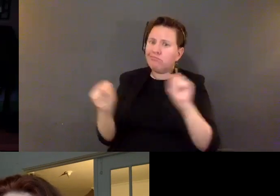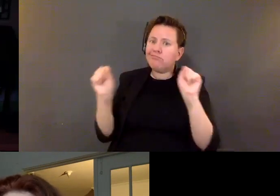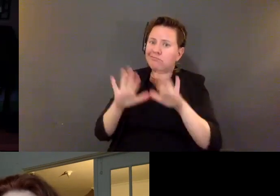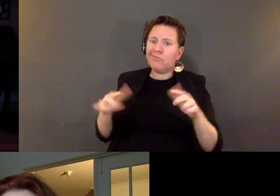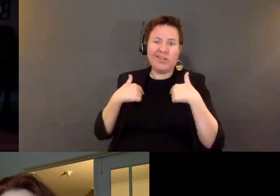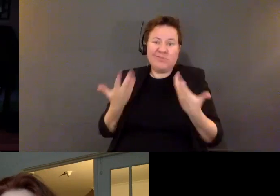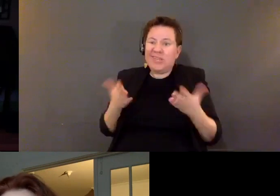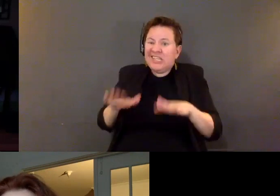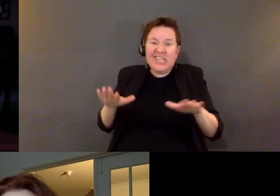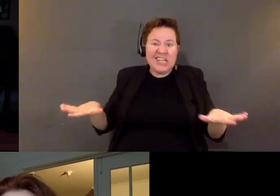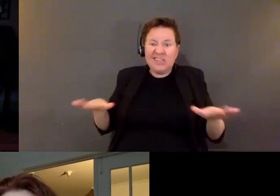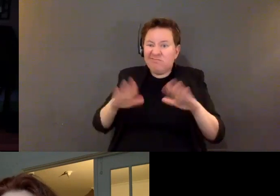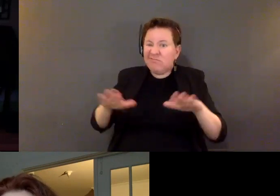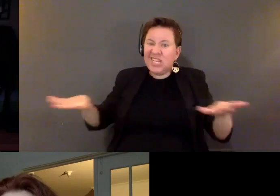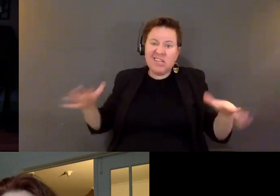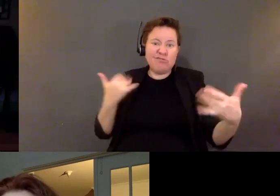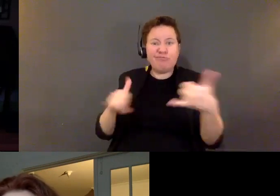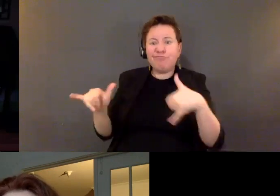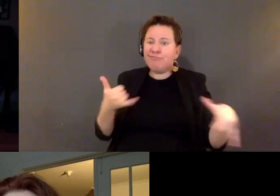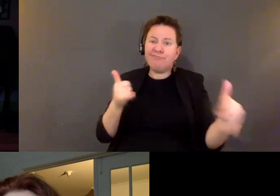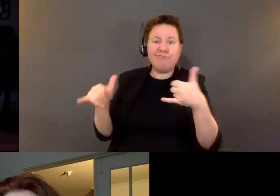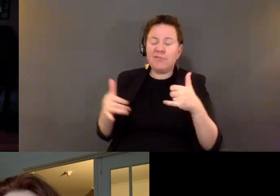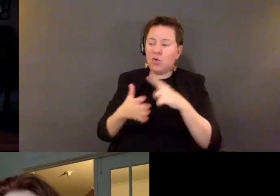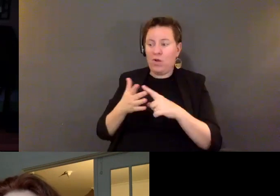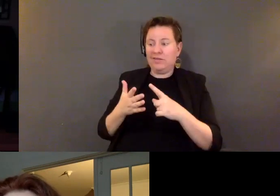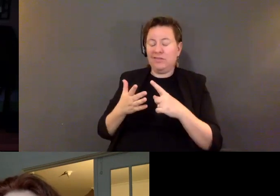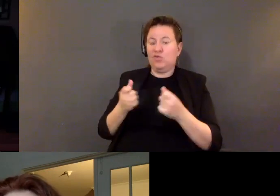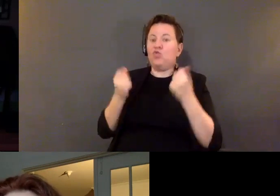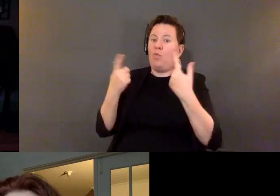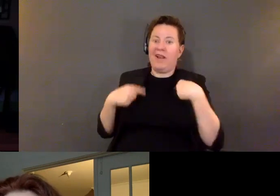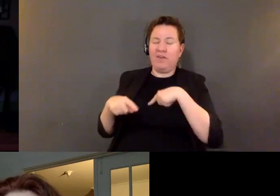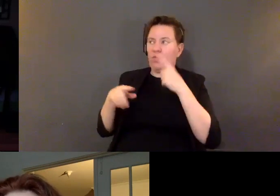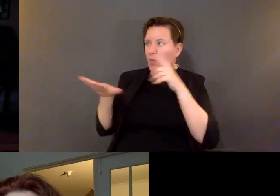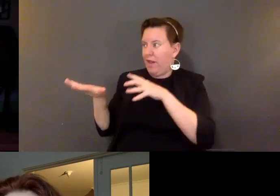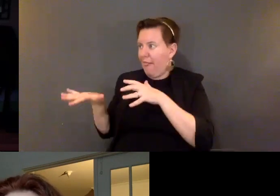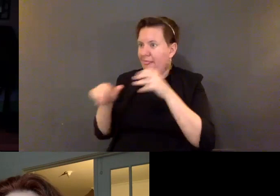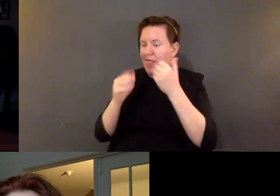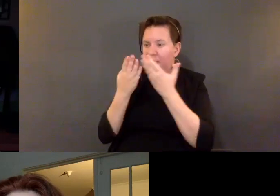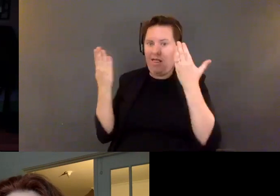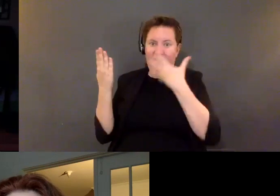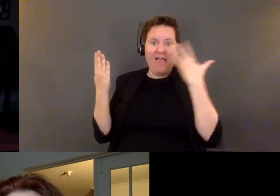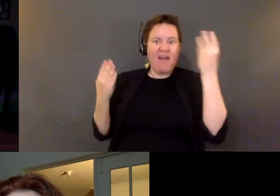instead of what we were so many of us were as soon as we left which was the neighborhood weirdo freak